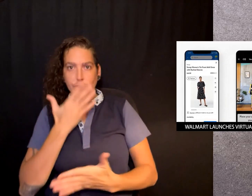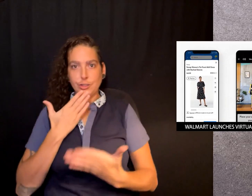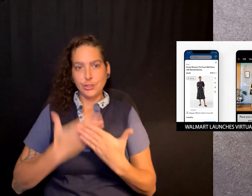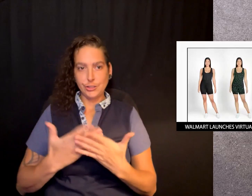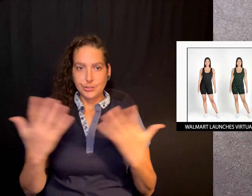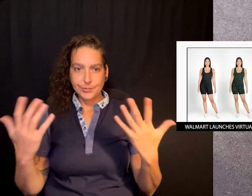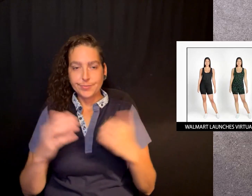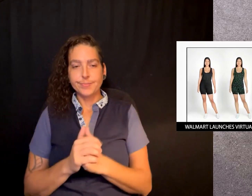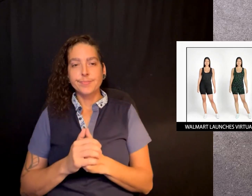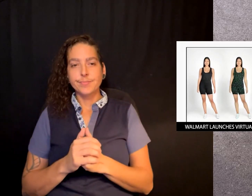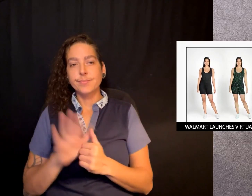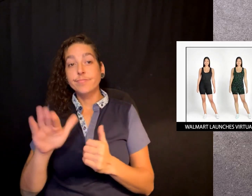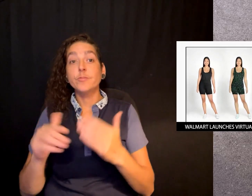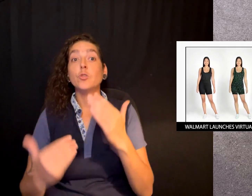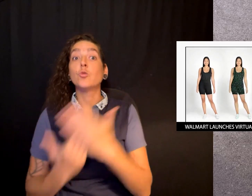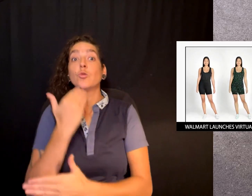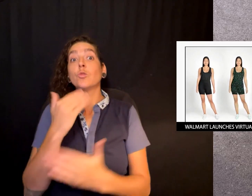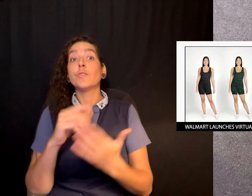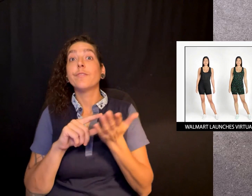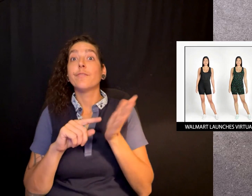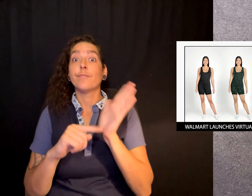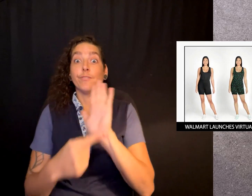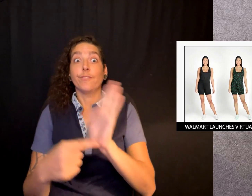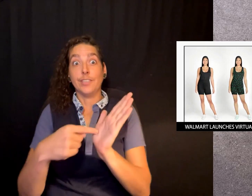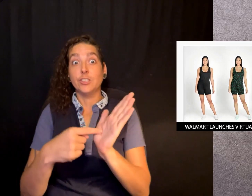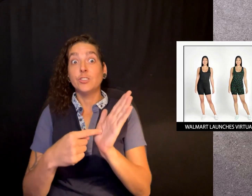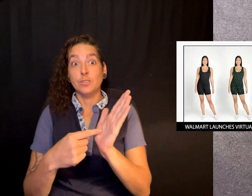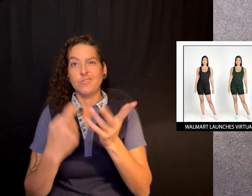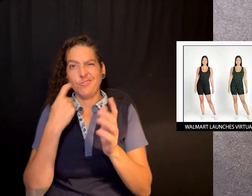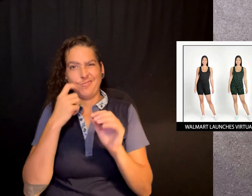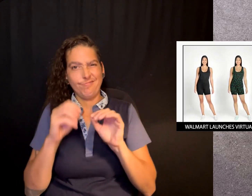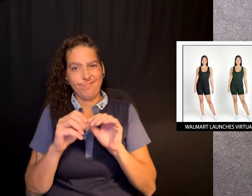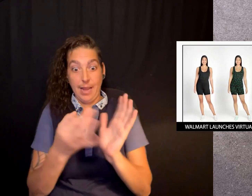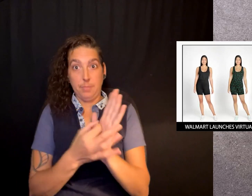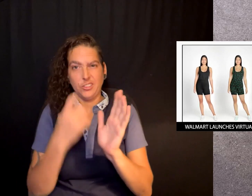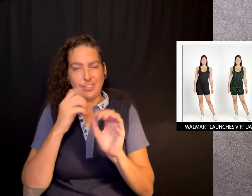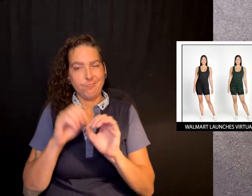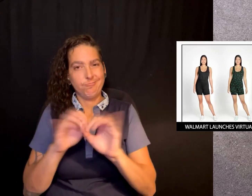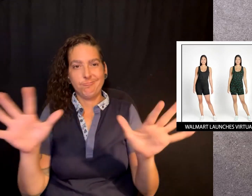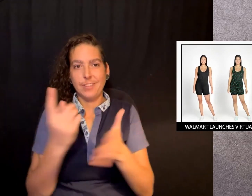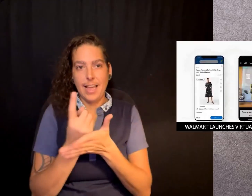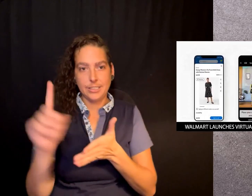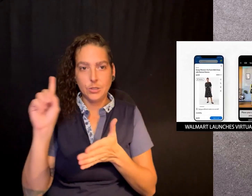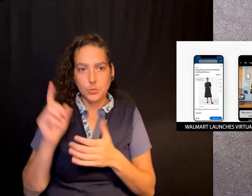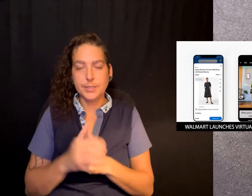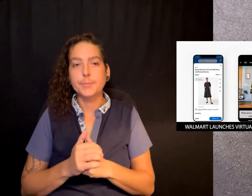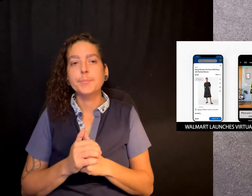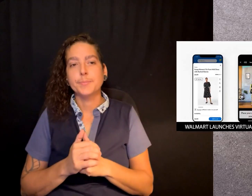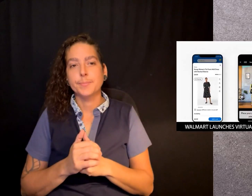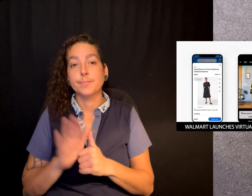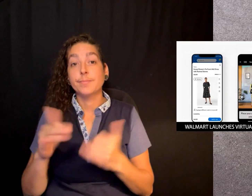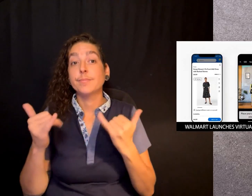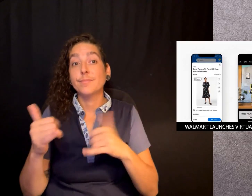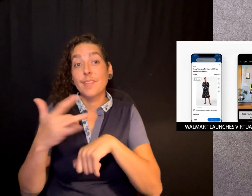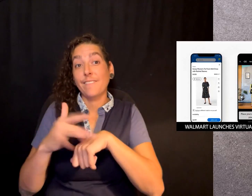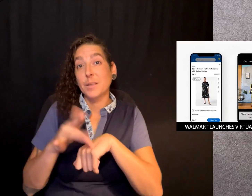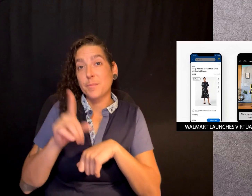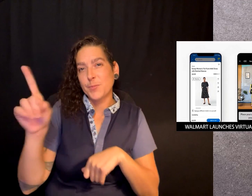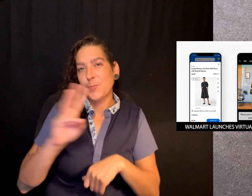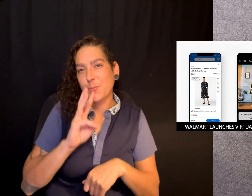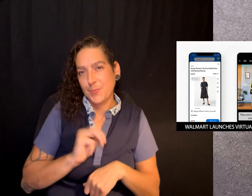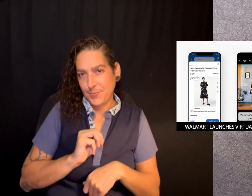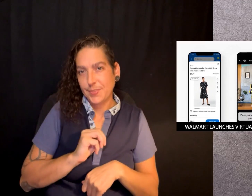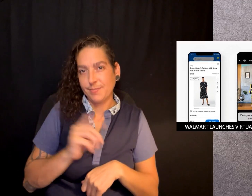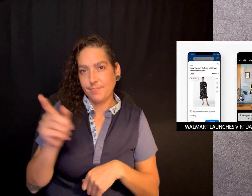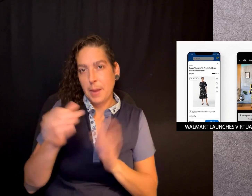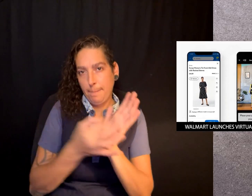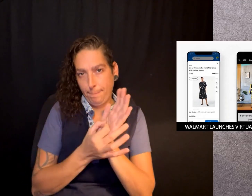the new feature launched last week it is available now in the Walmart app four Apple product